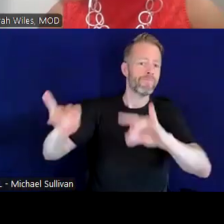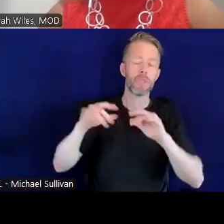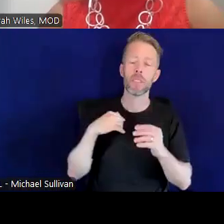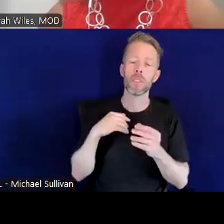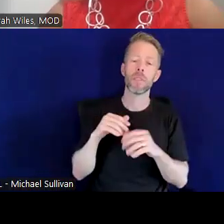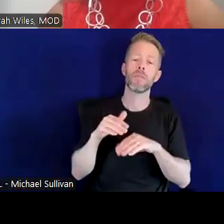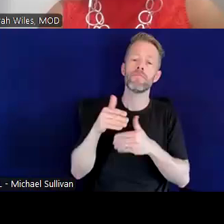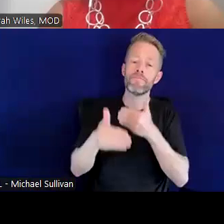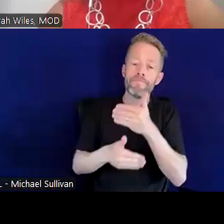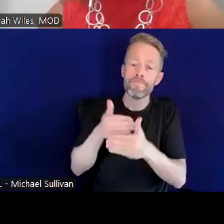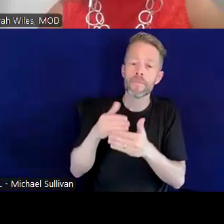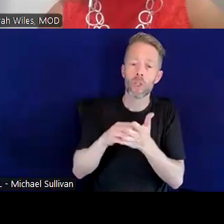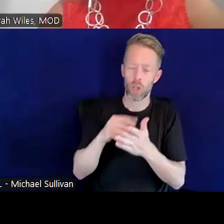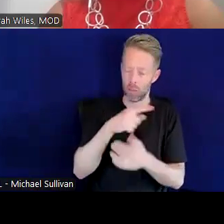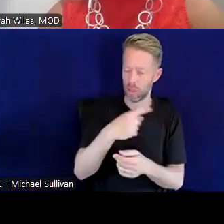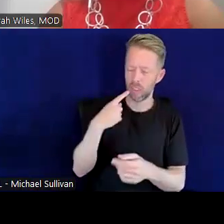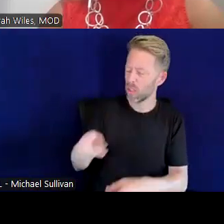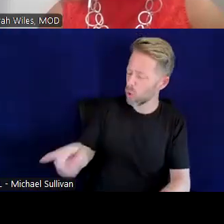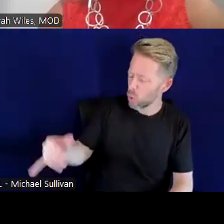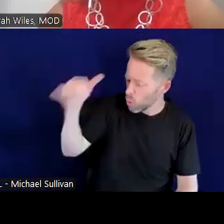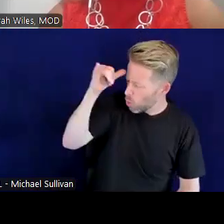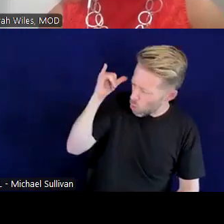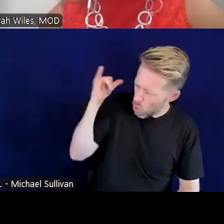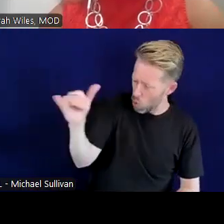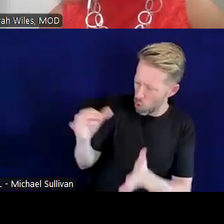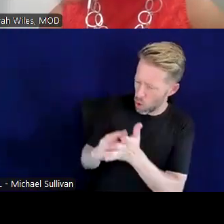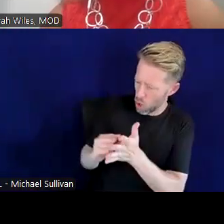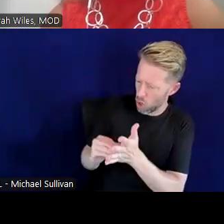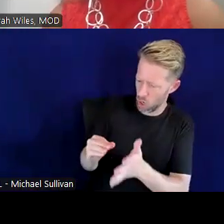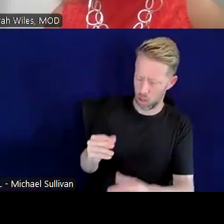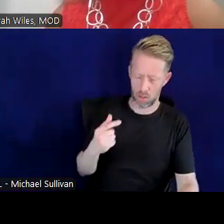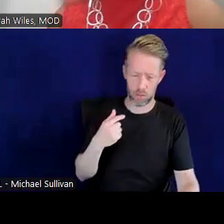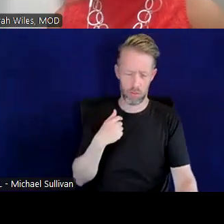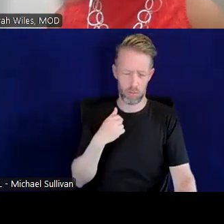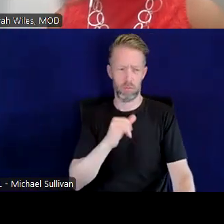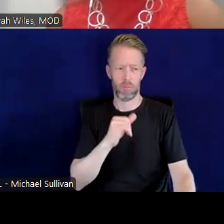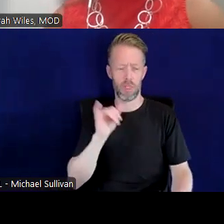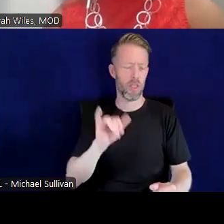started to identify myself as a person who is disabled and